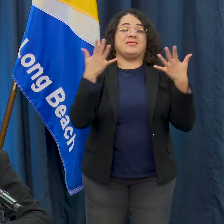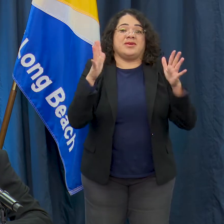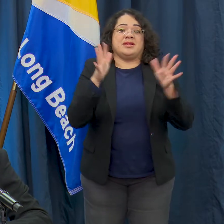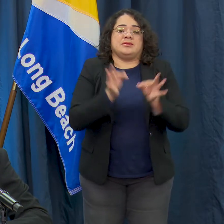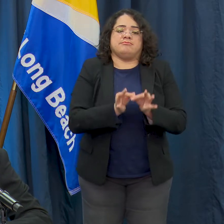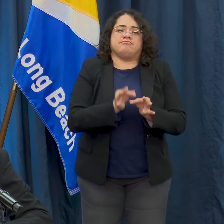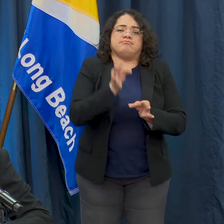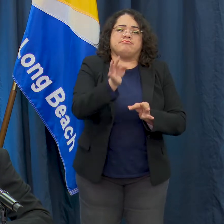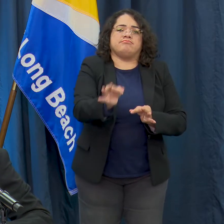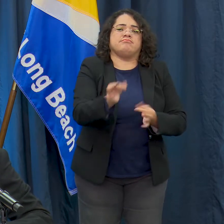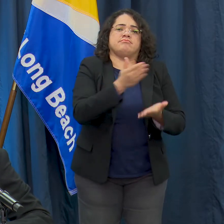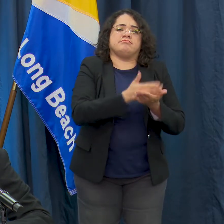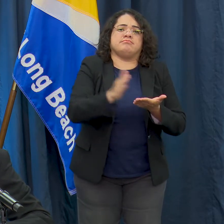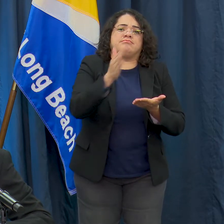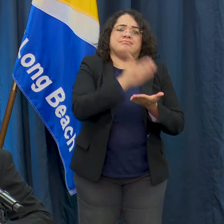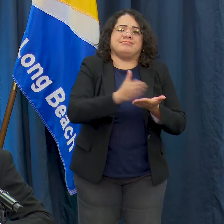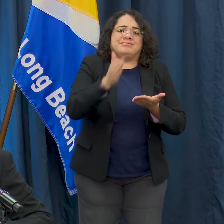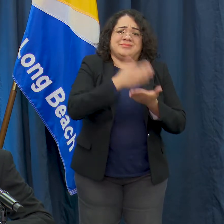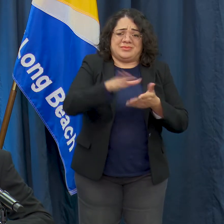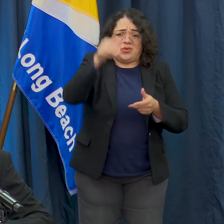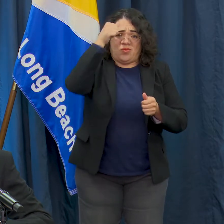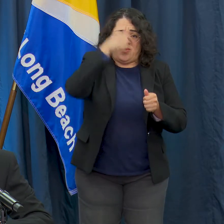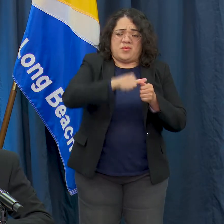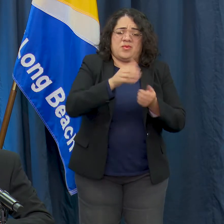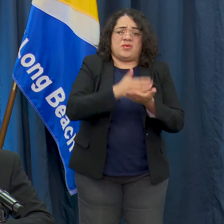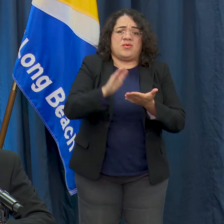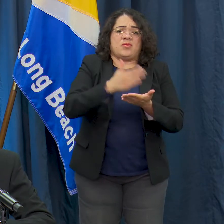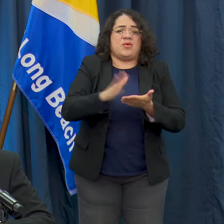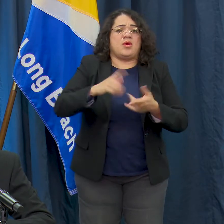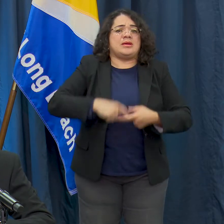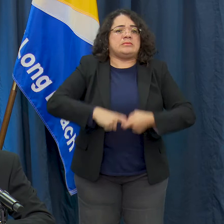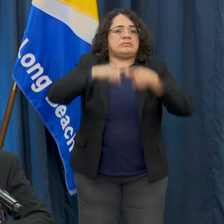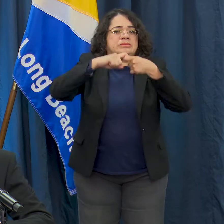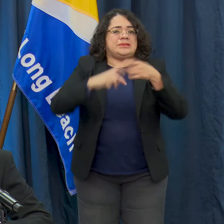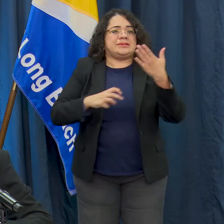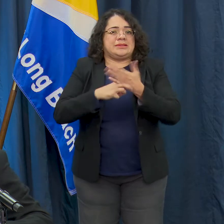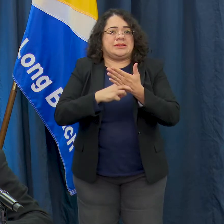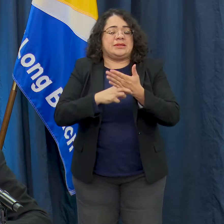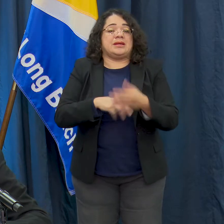citation holiday. It was gonna end May 1st and that got extended all the way to